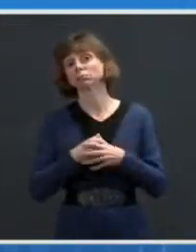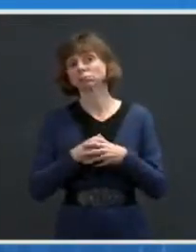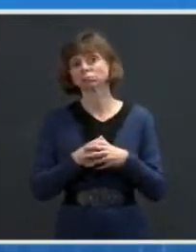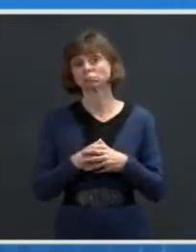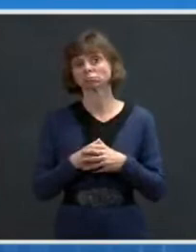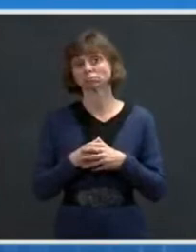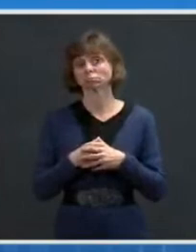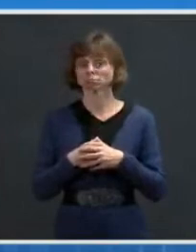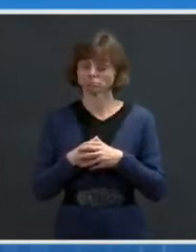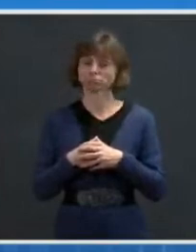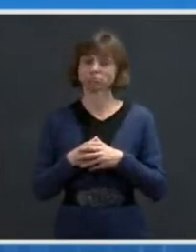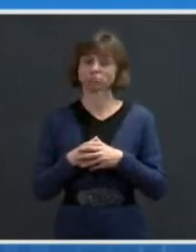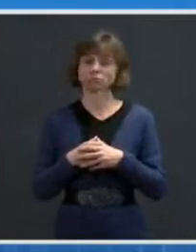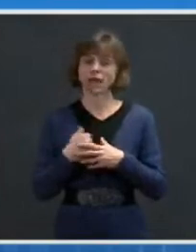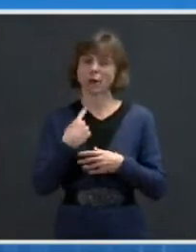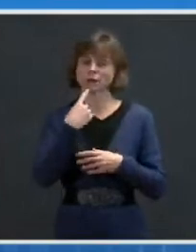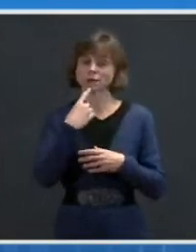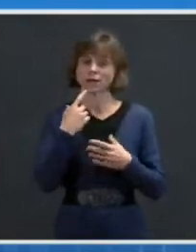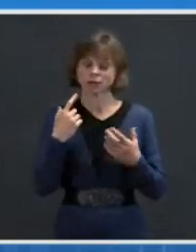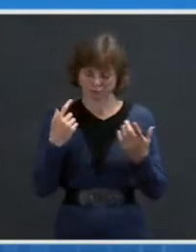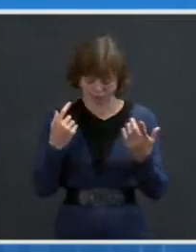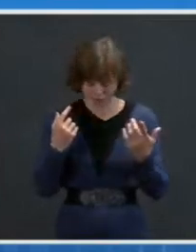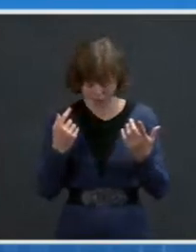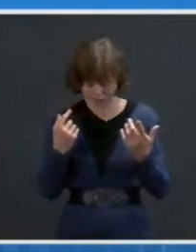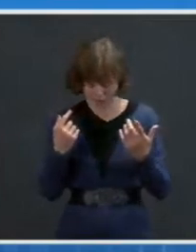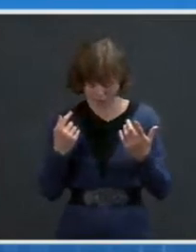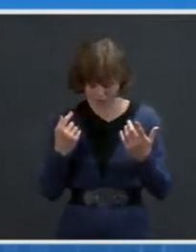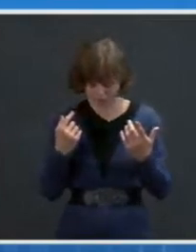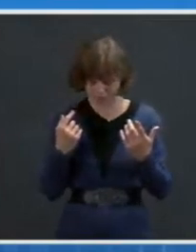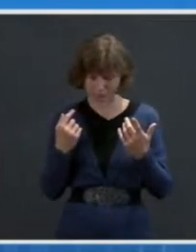LOOKING AT VERY CAREFULLY. DR. WALENSKY, ANYTHING TO